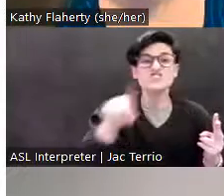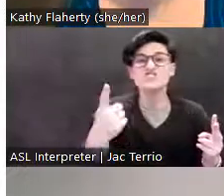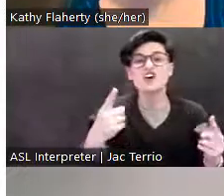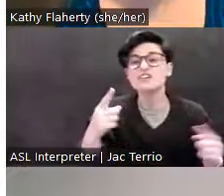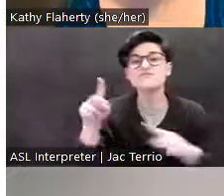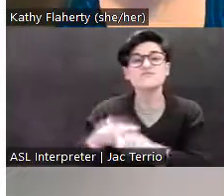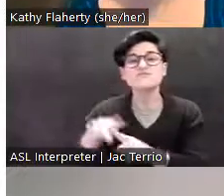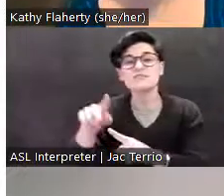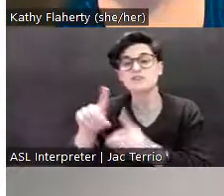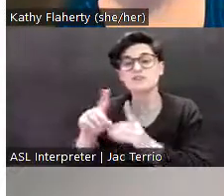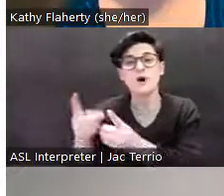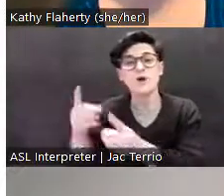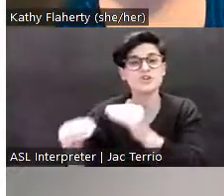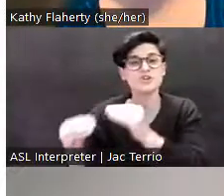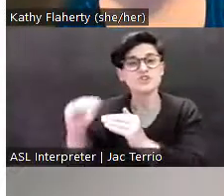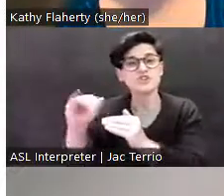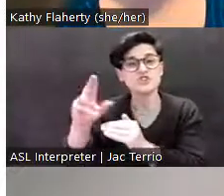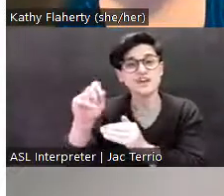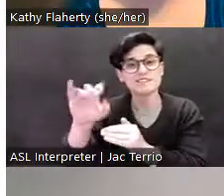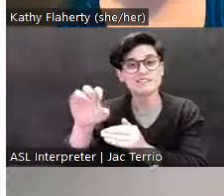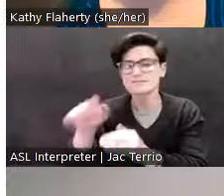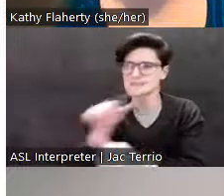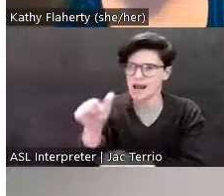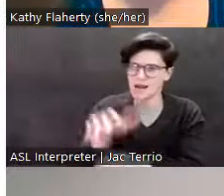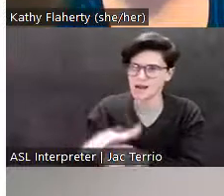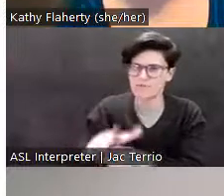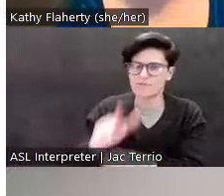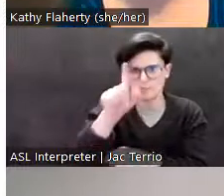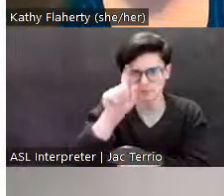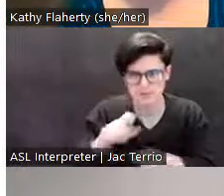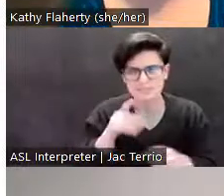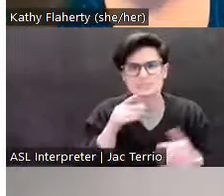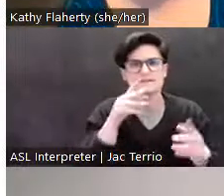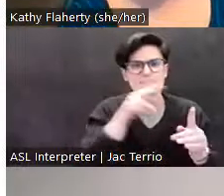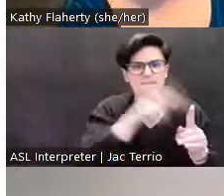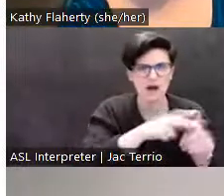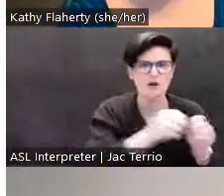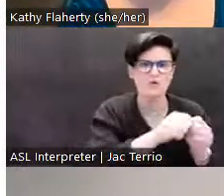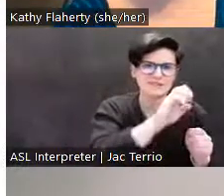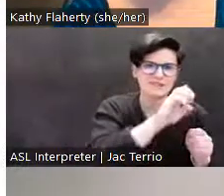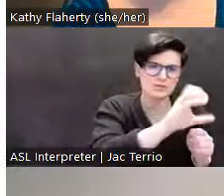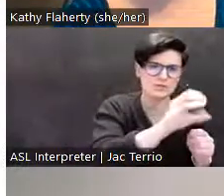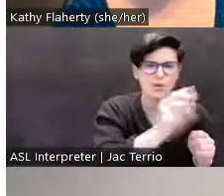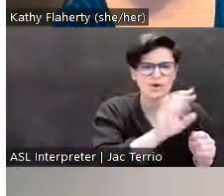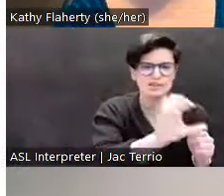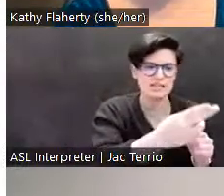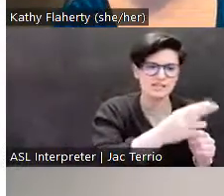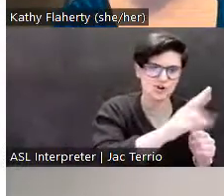enough. and with that i'm gonna turn this over back to Kathy. 15:33:45 So she can talk to you about filing complaints in the State of Connecticut.